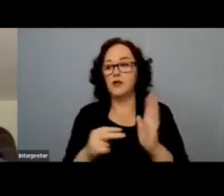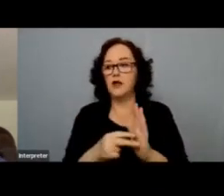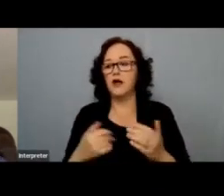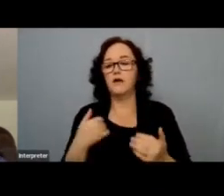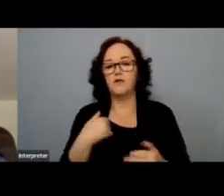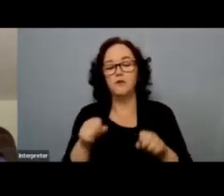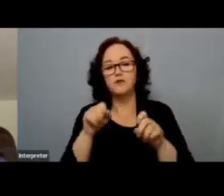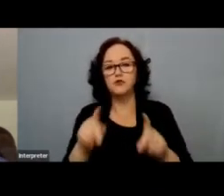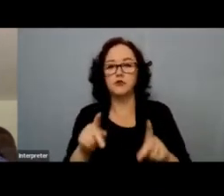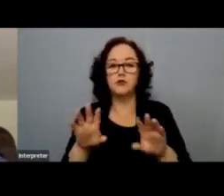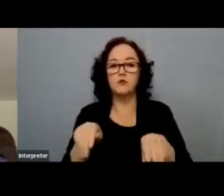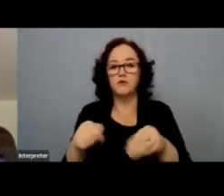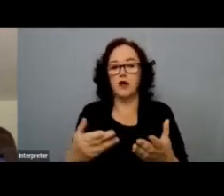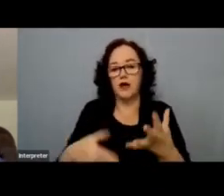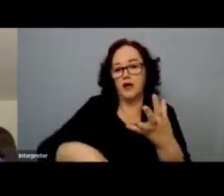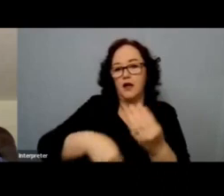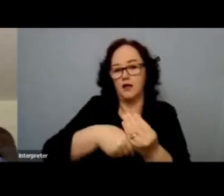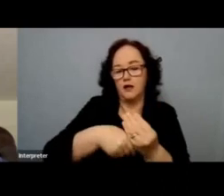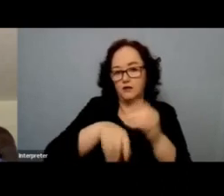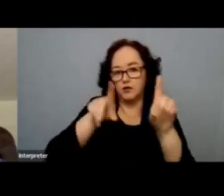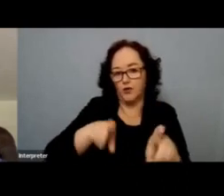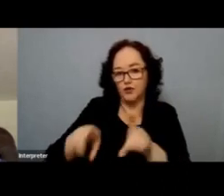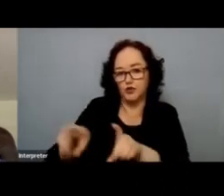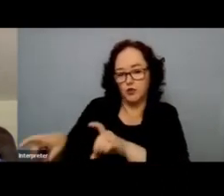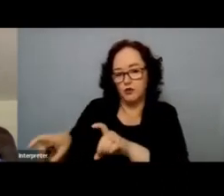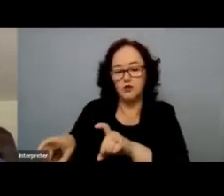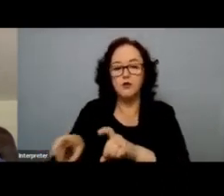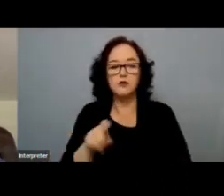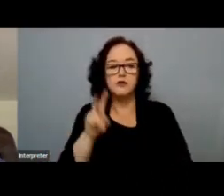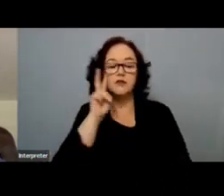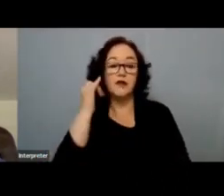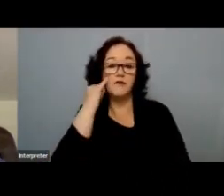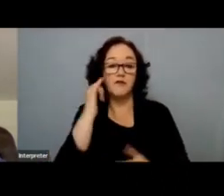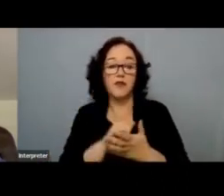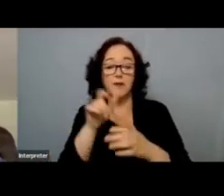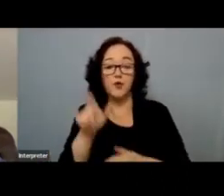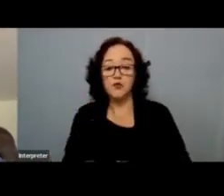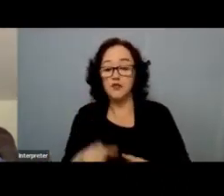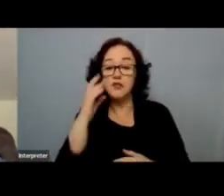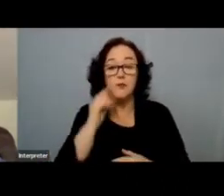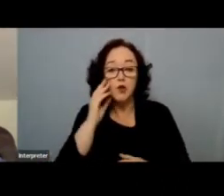additional questionnaire that elicits whether the person is experiencing symptoms that people with brain injury often